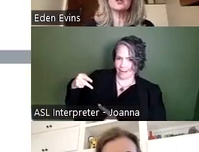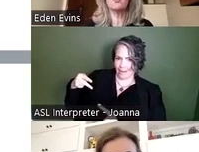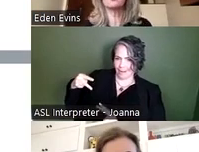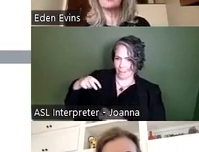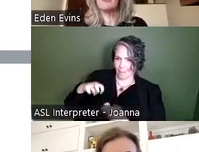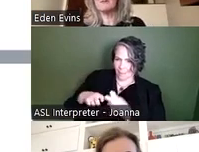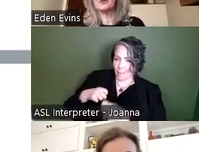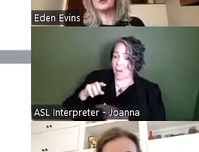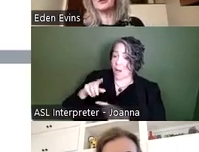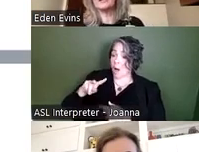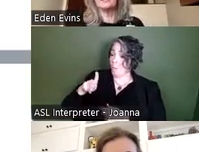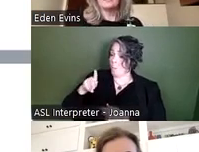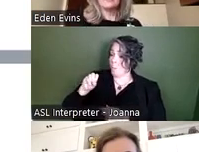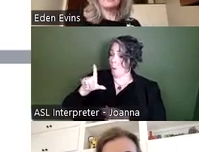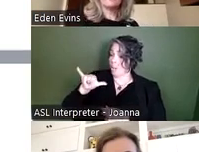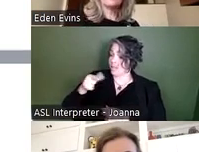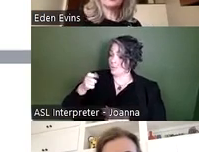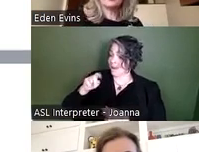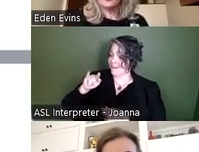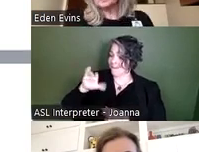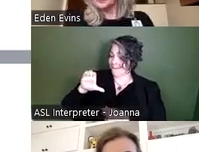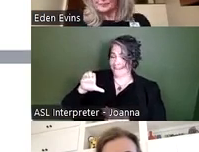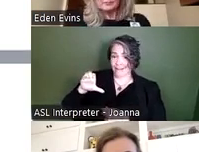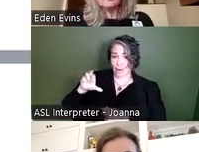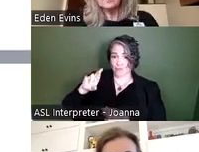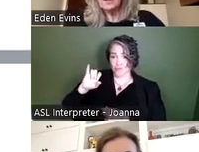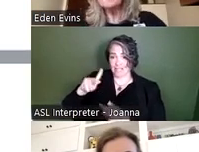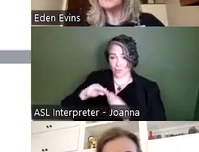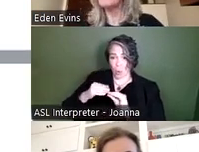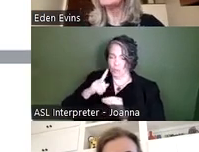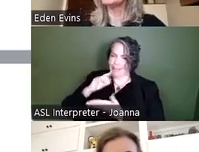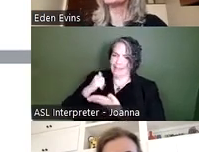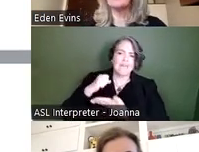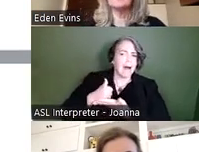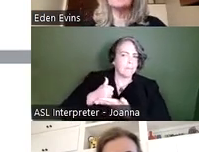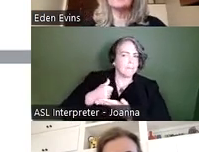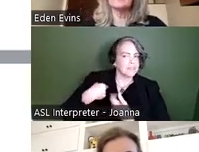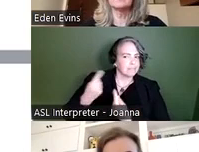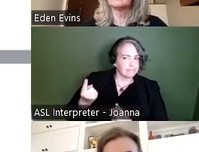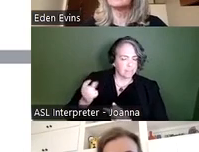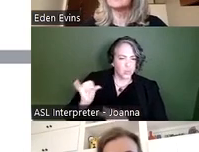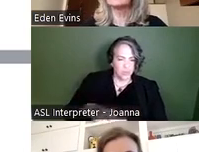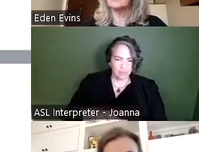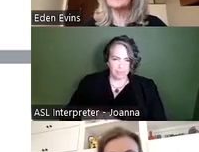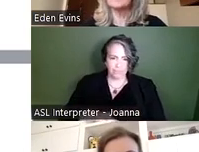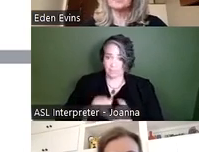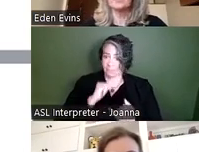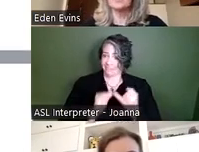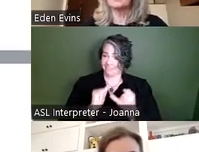scores are another opportunity that have been useful. One last slide, please. The next slide.